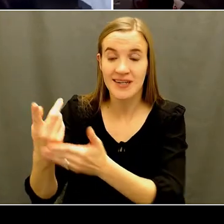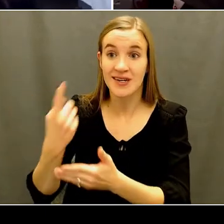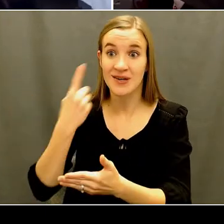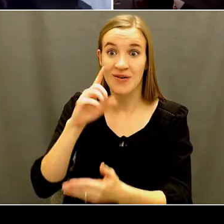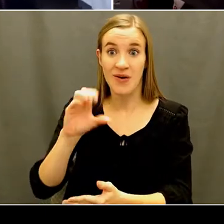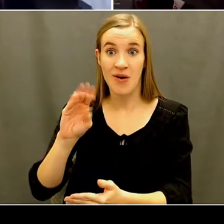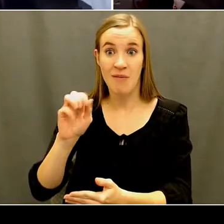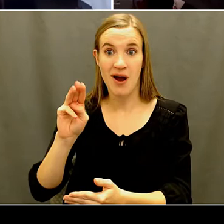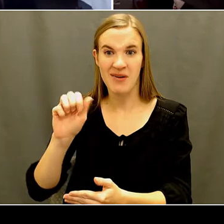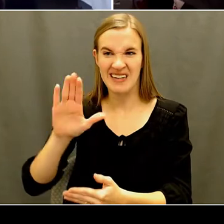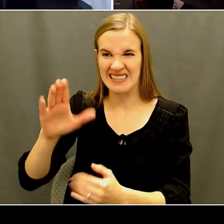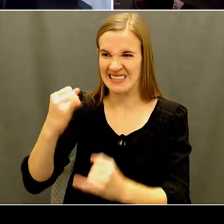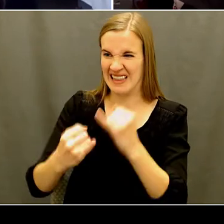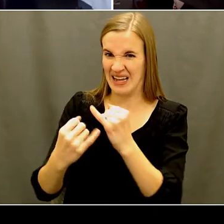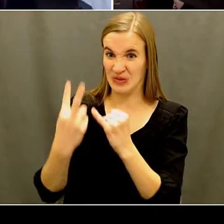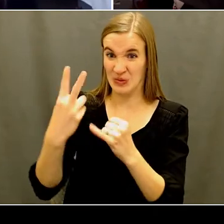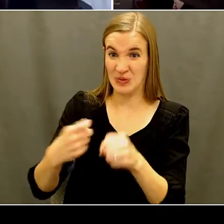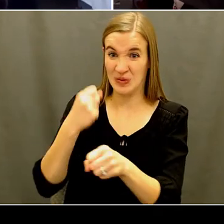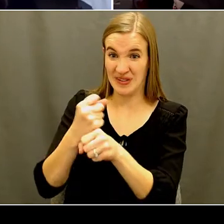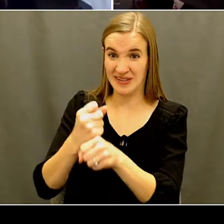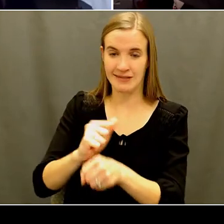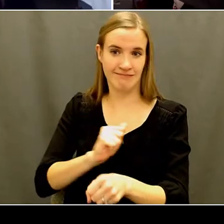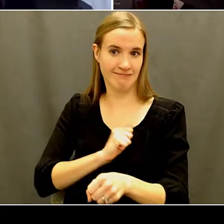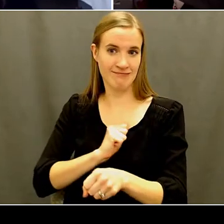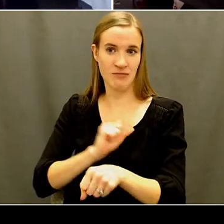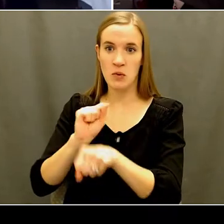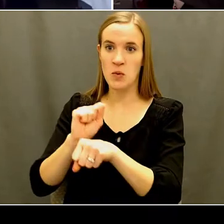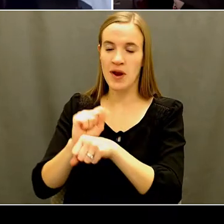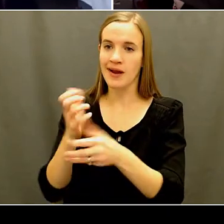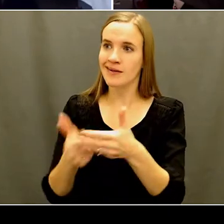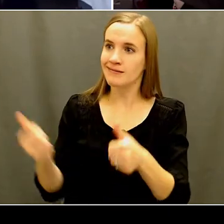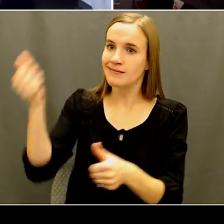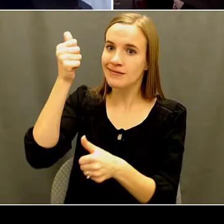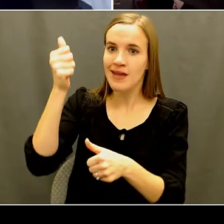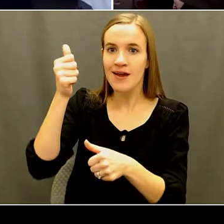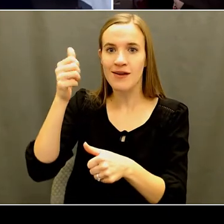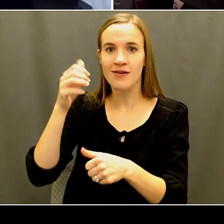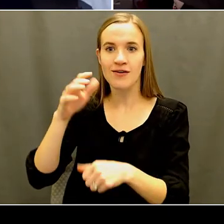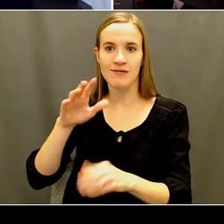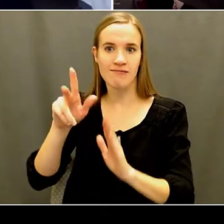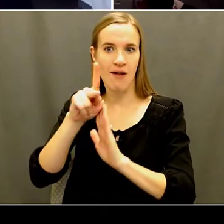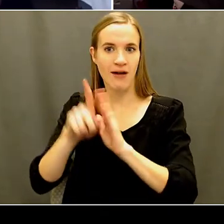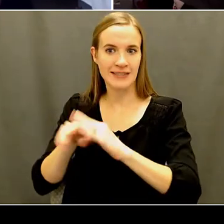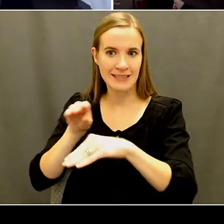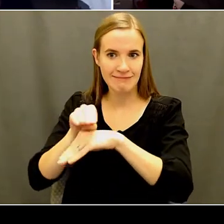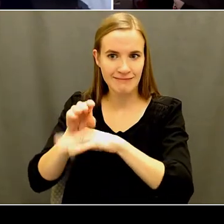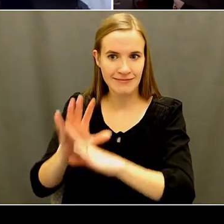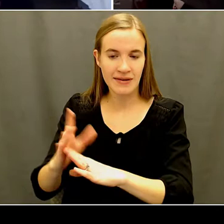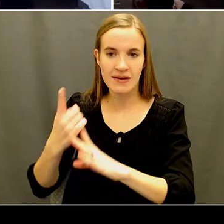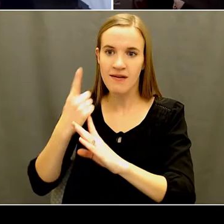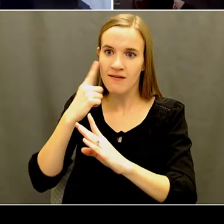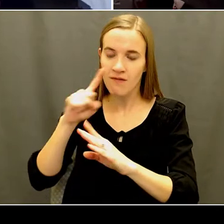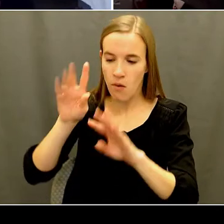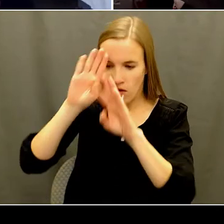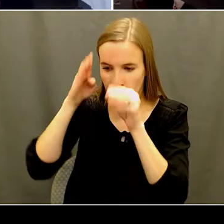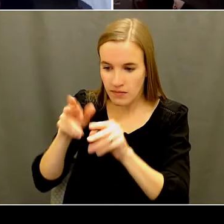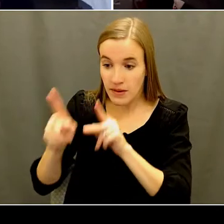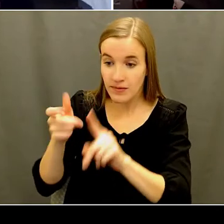career path. One is not being committed to a prescriptive plan and being open to